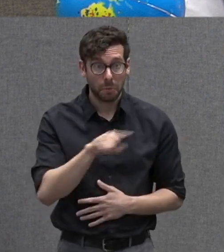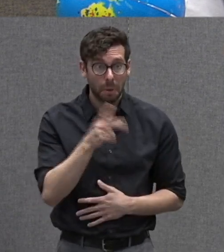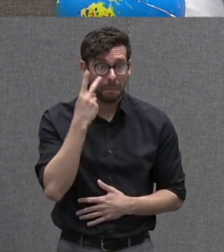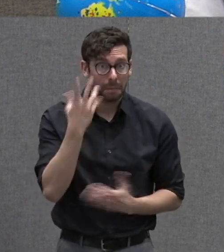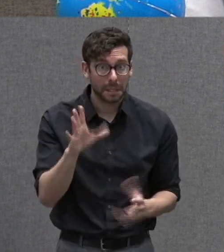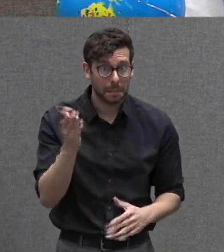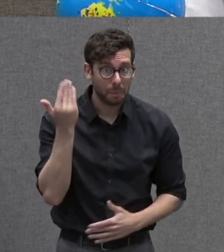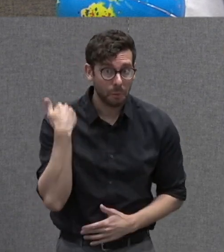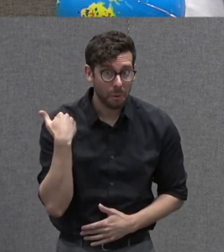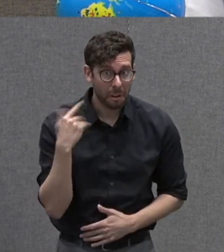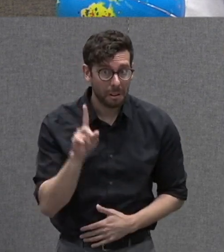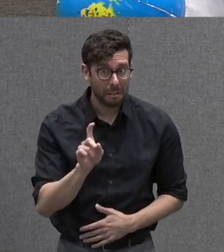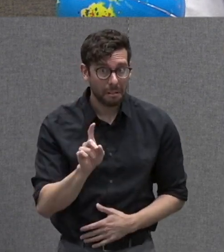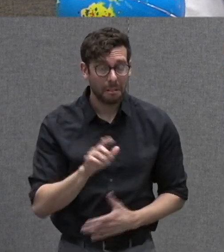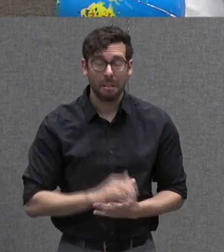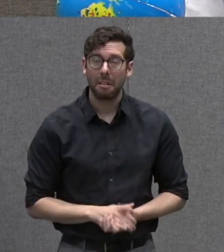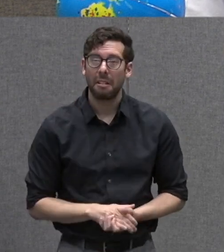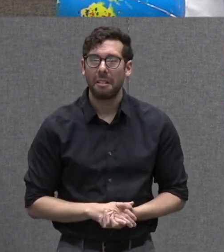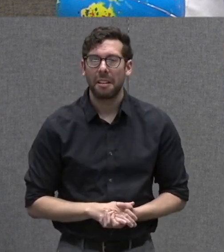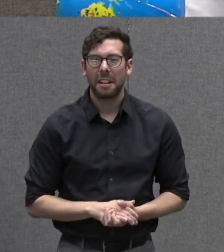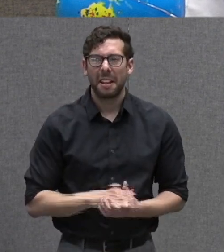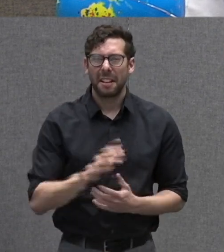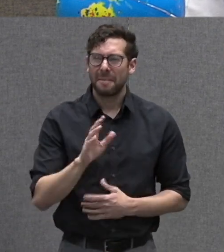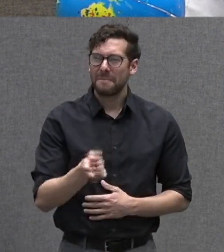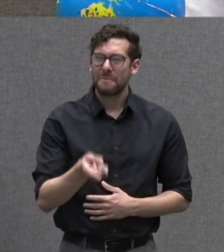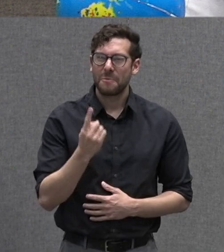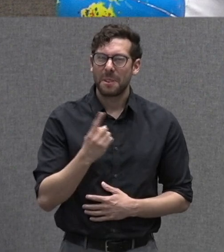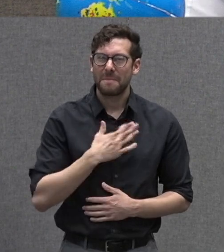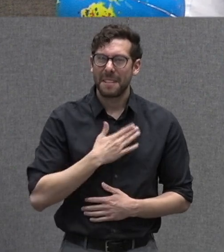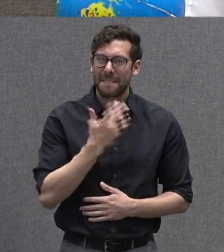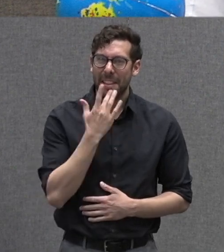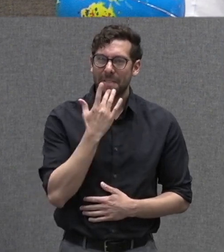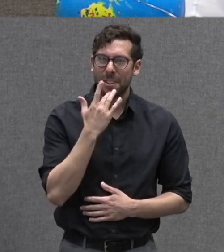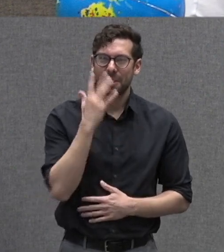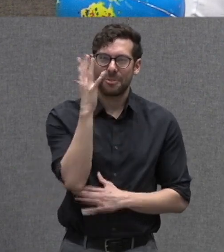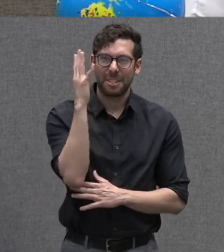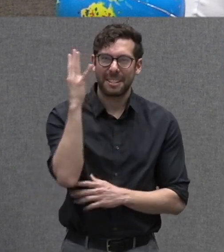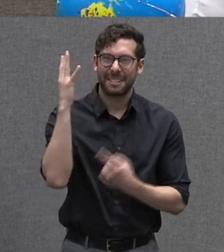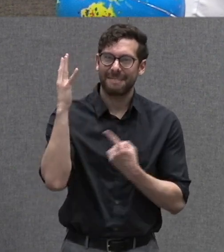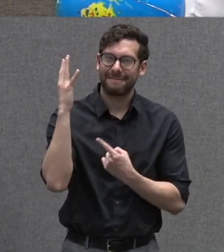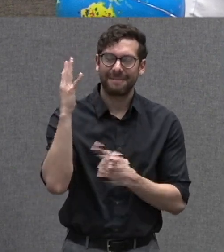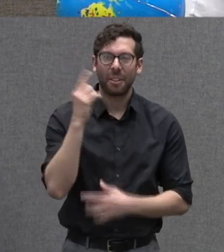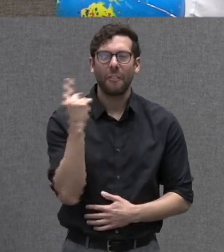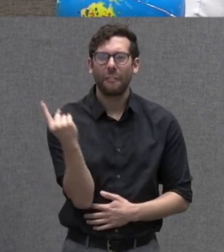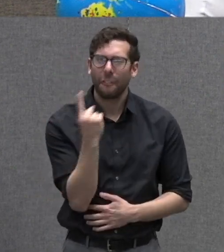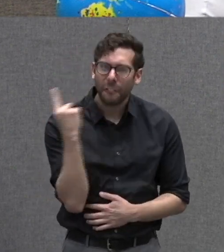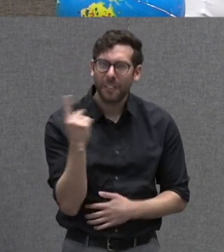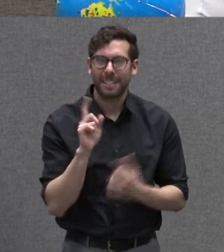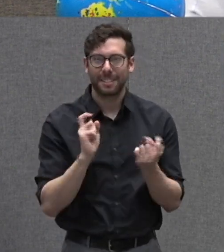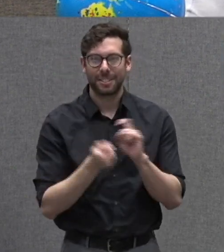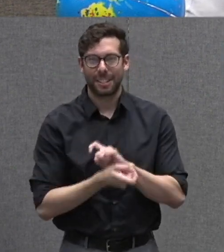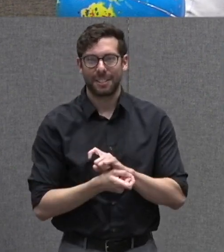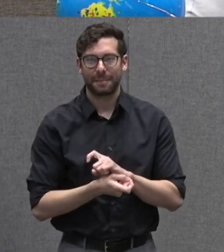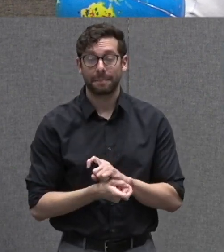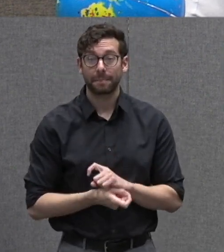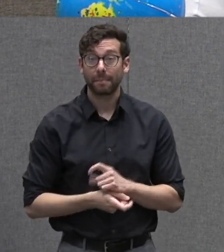It's always changing, one of my favorite trees. I have only one more picture to show you today,